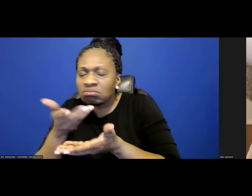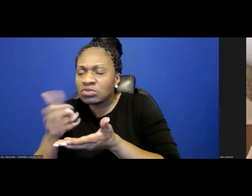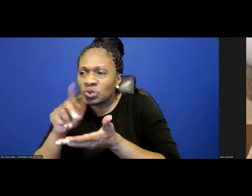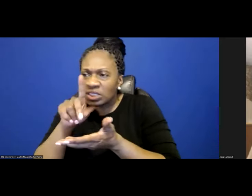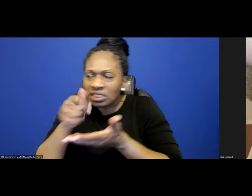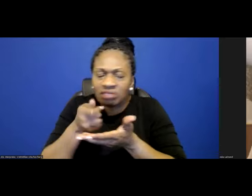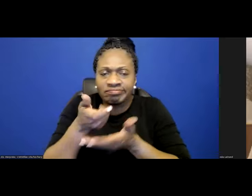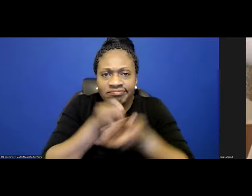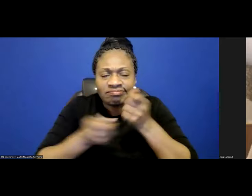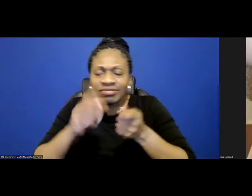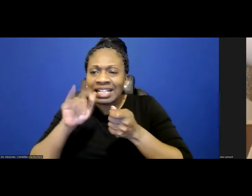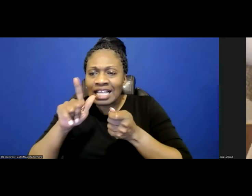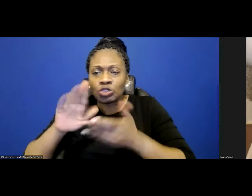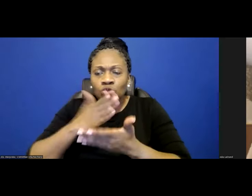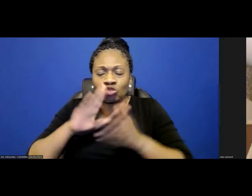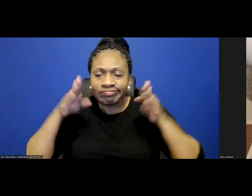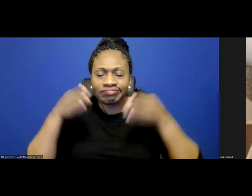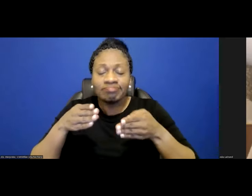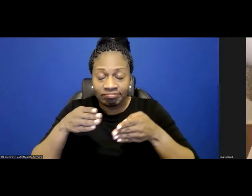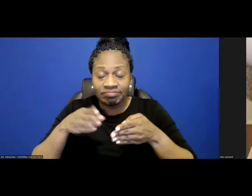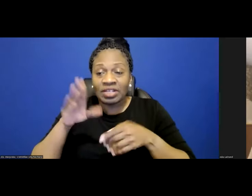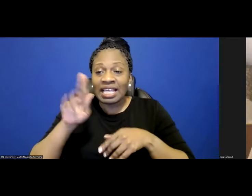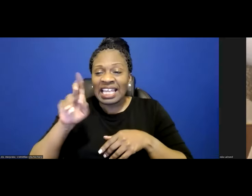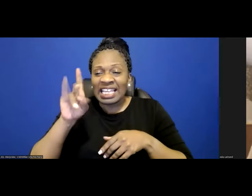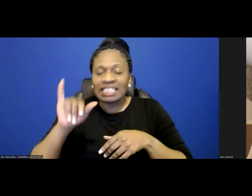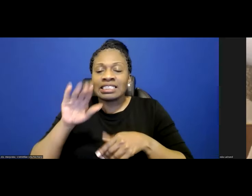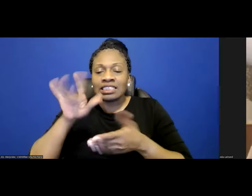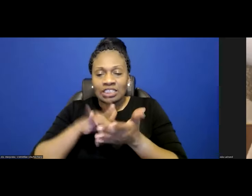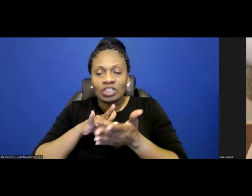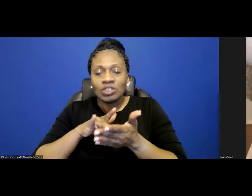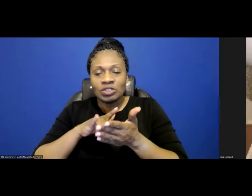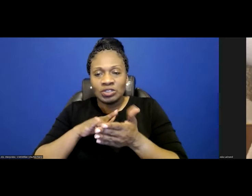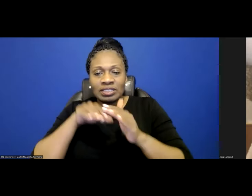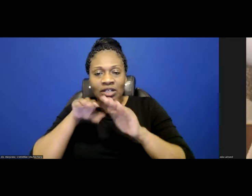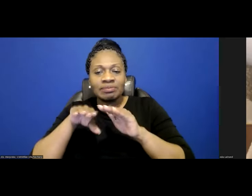The Kennedy Center's Office of Access and VSA have provided tons of support